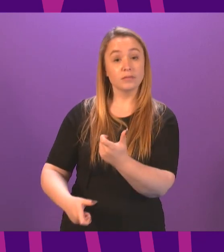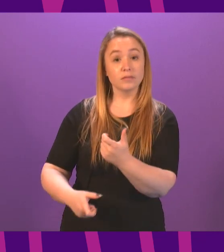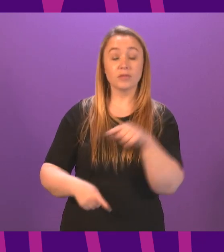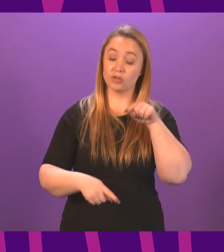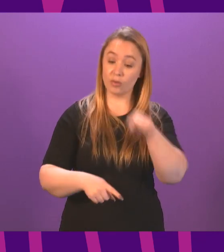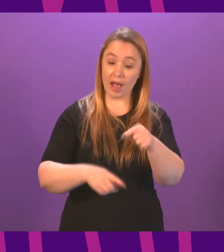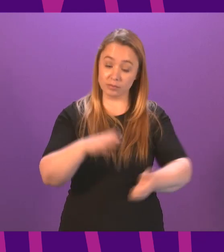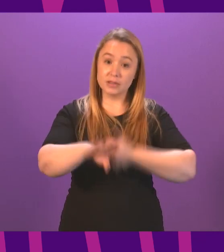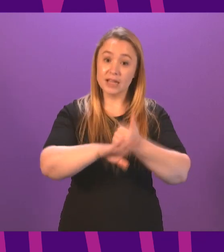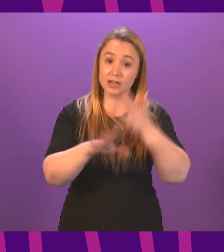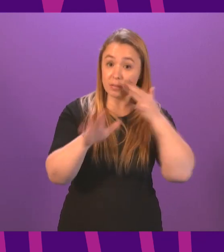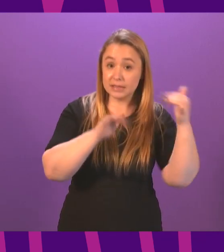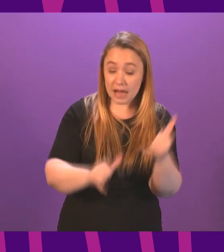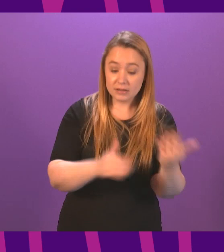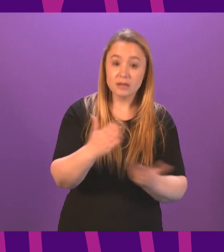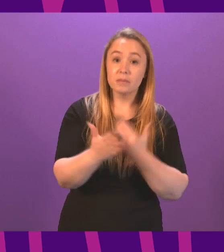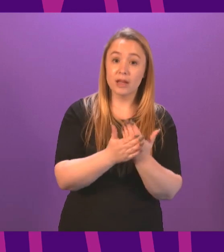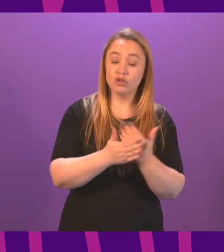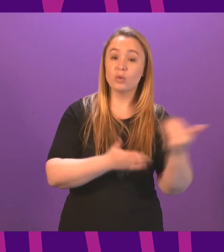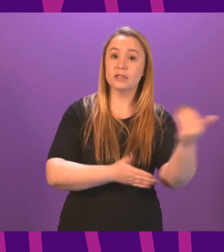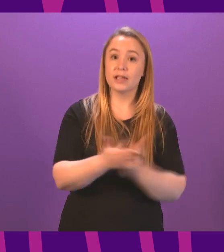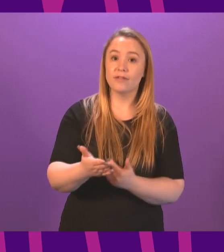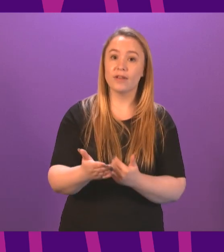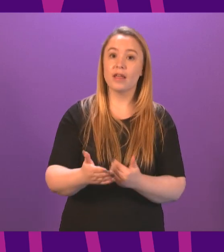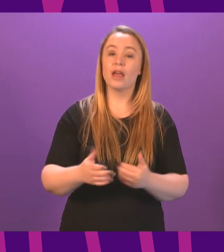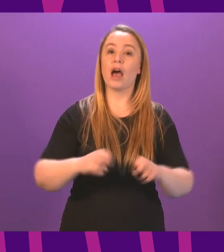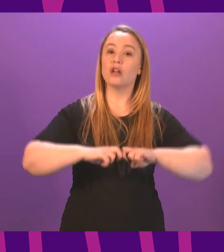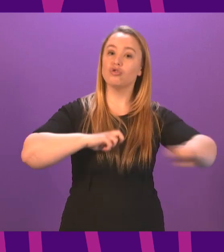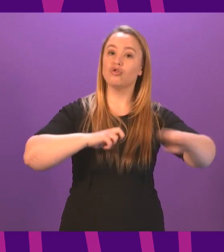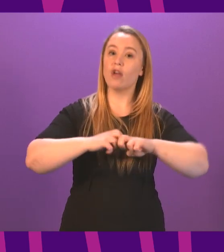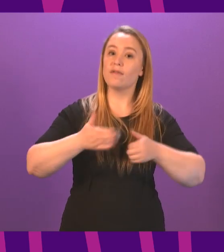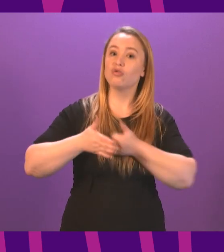the travel restrictions will not stop students from going home. That has been made clear.